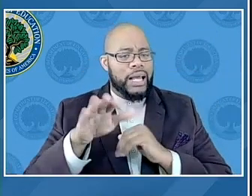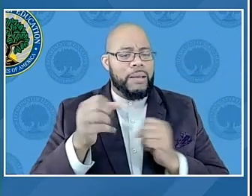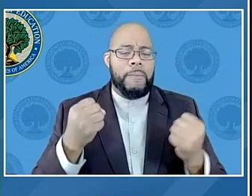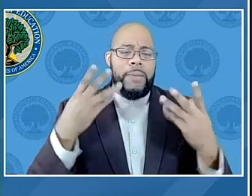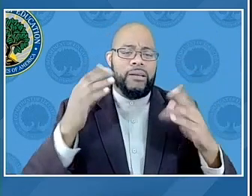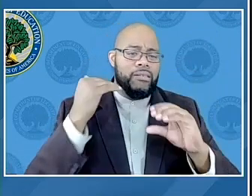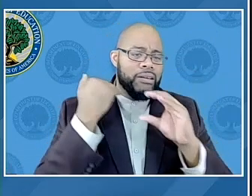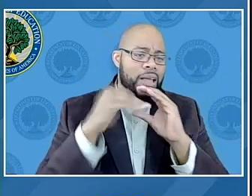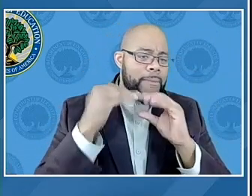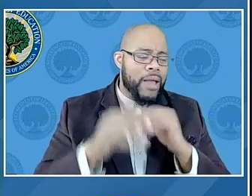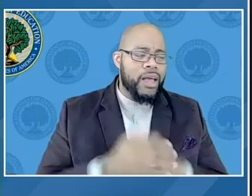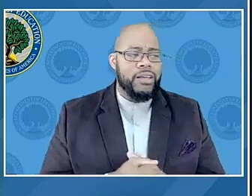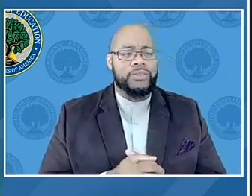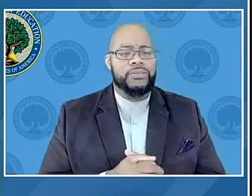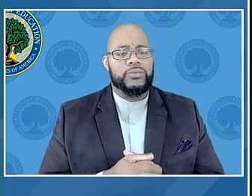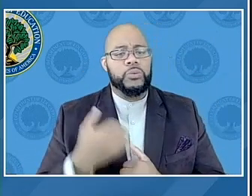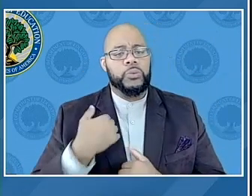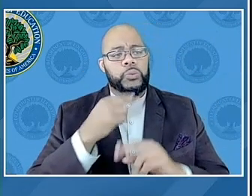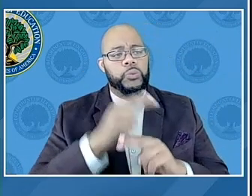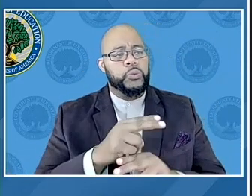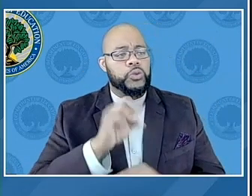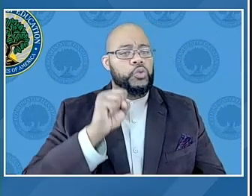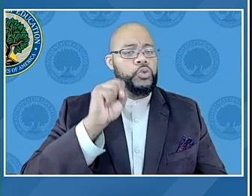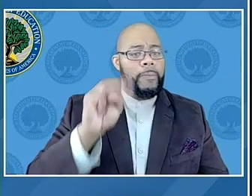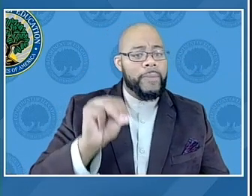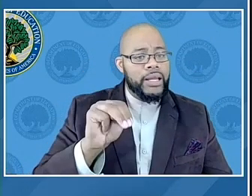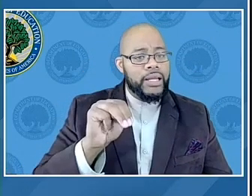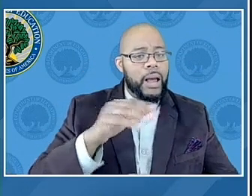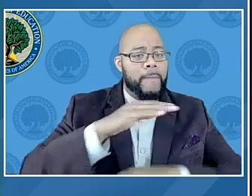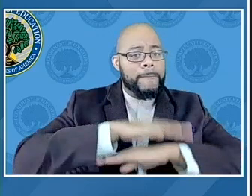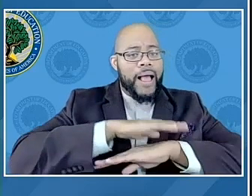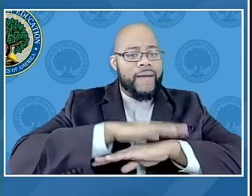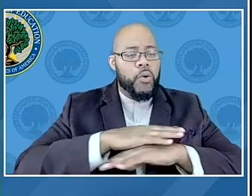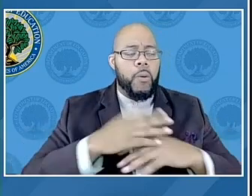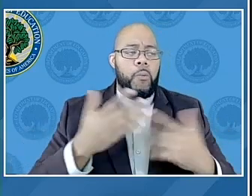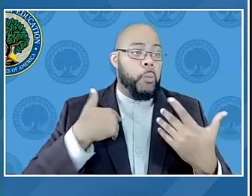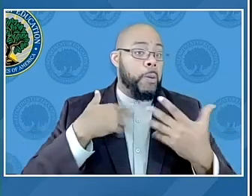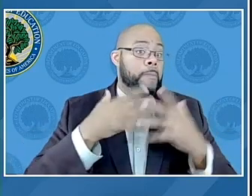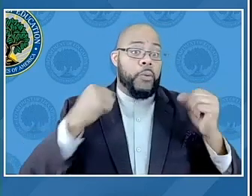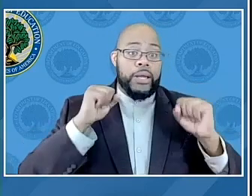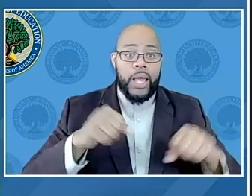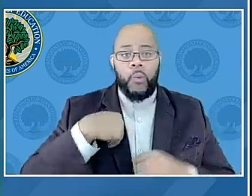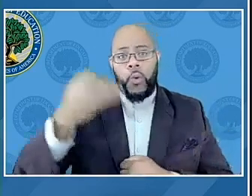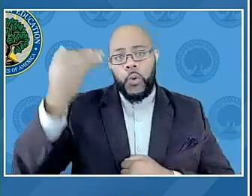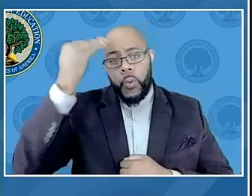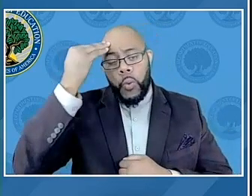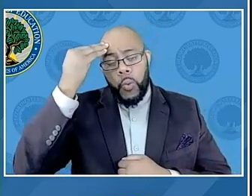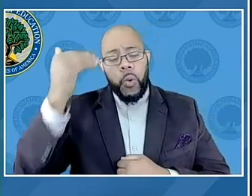We use social media platforms as much as we can, because we know we have a rising